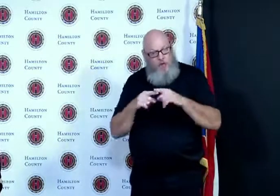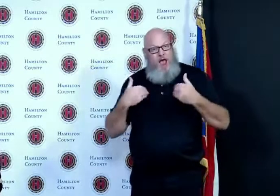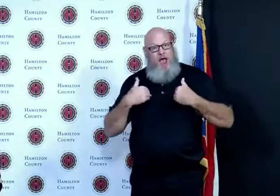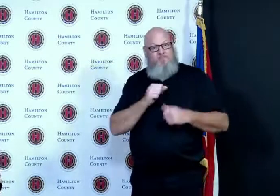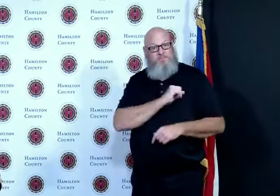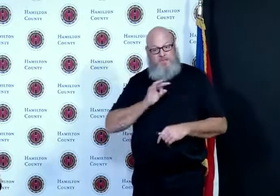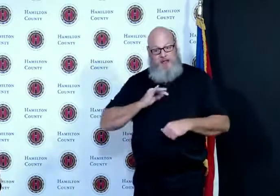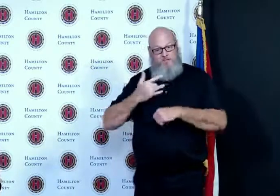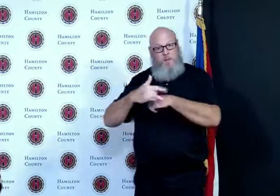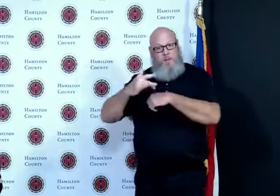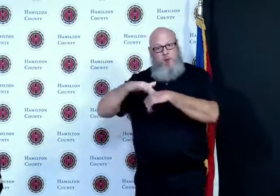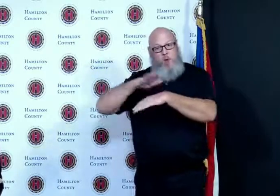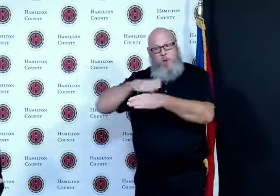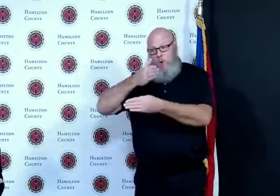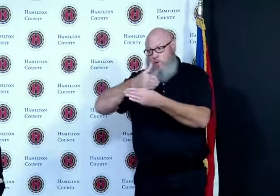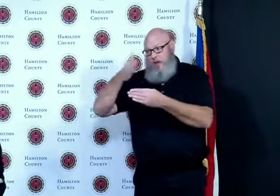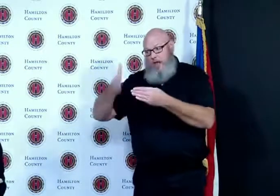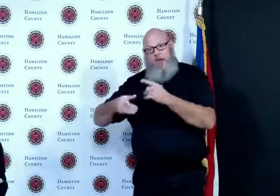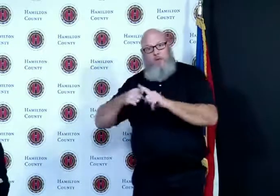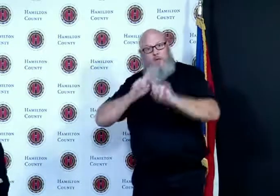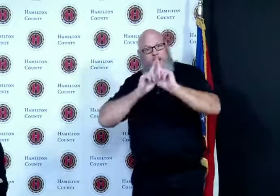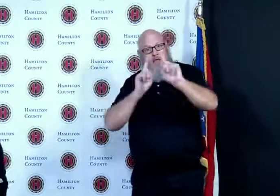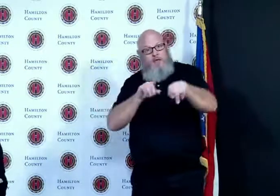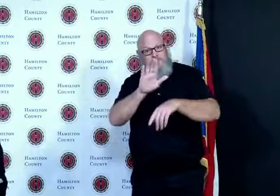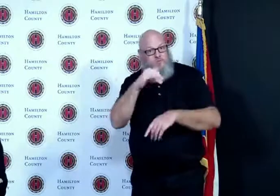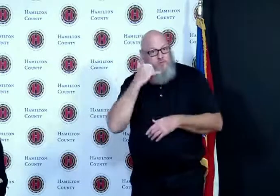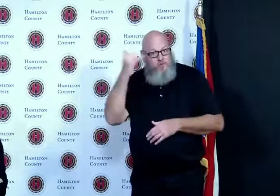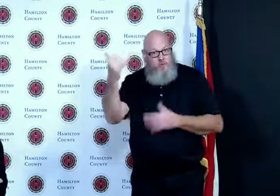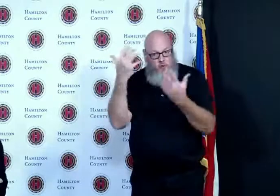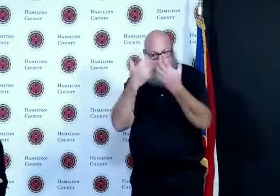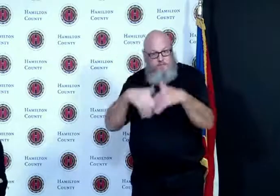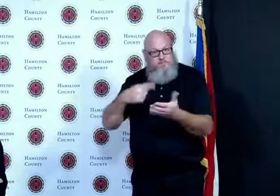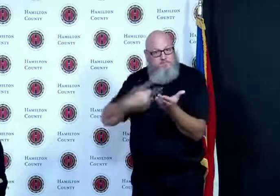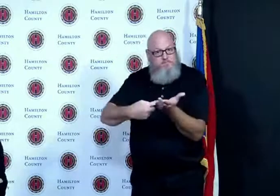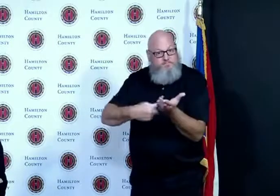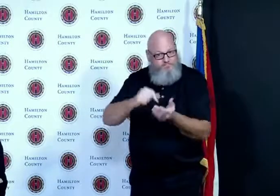the stories I'm hearing out of that hotline are rather heartwarming really where people are